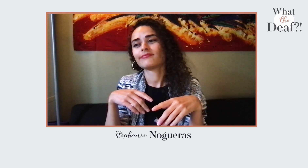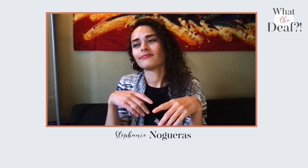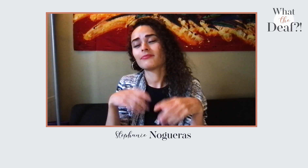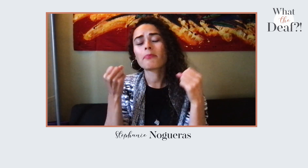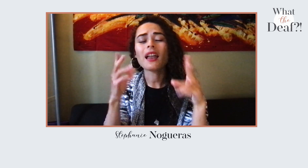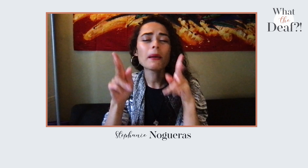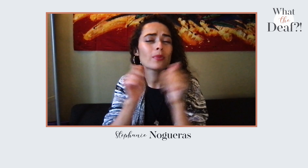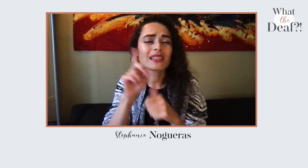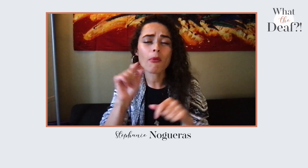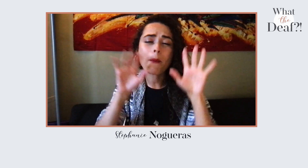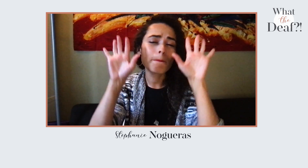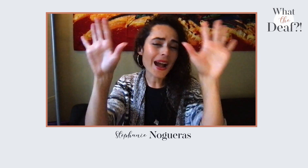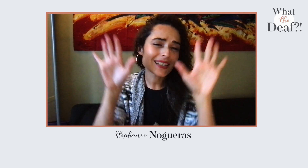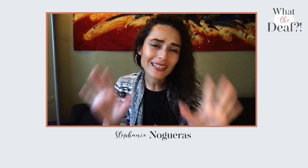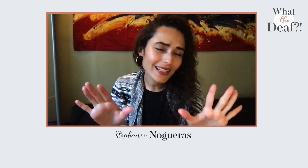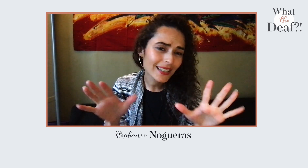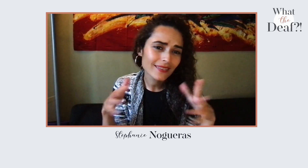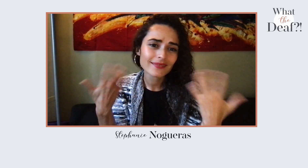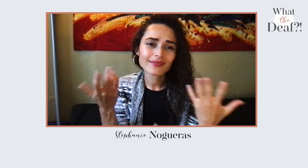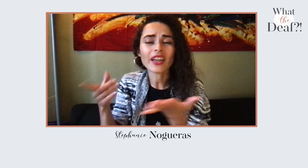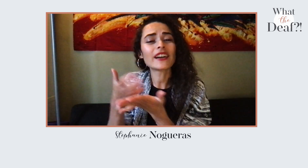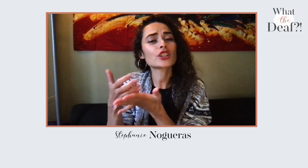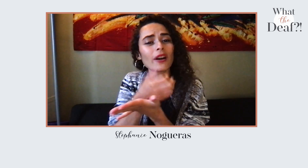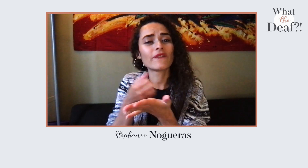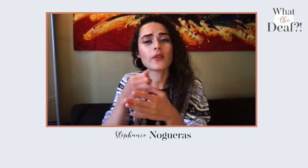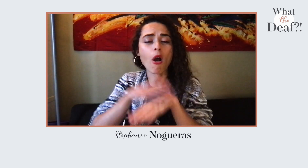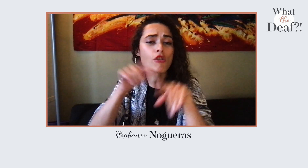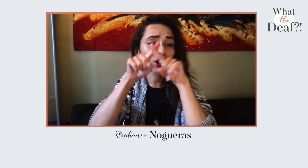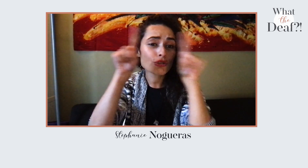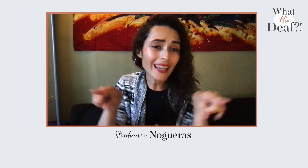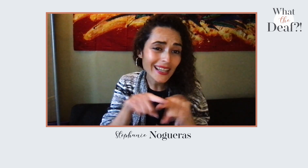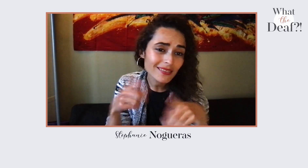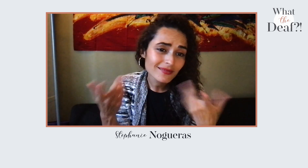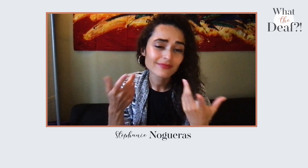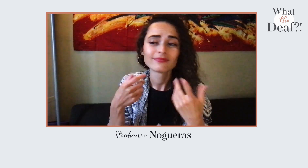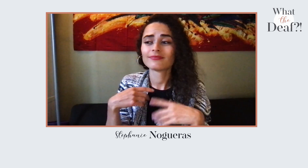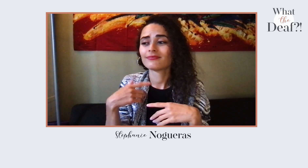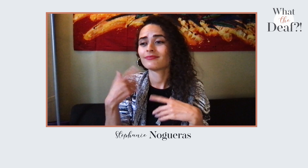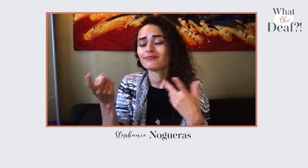Like normal, because a lot of people with disabilities are amazing and they deserve to be on the screen.